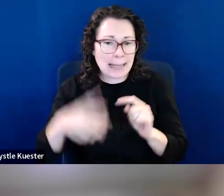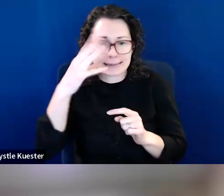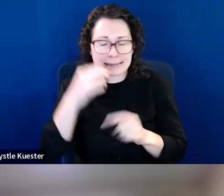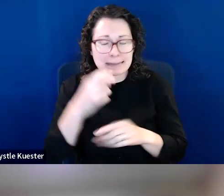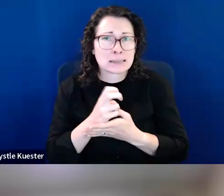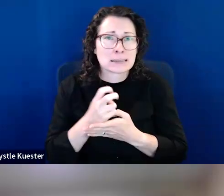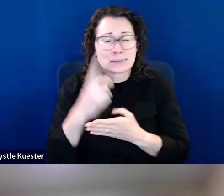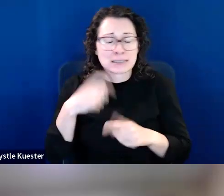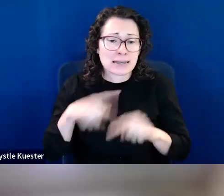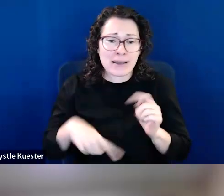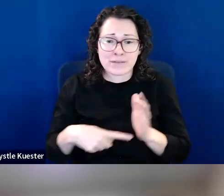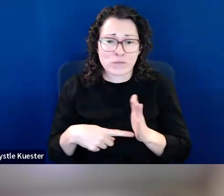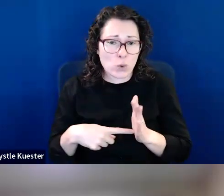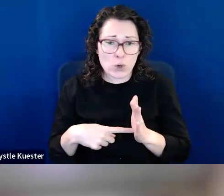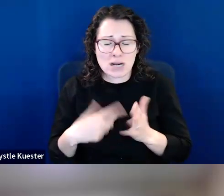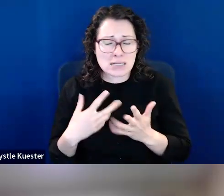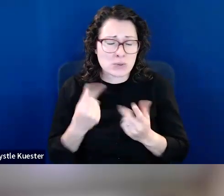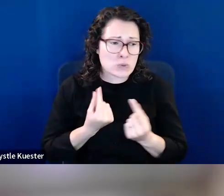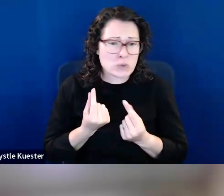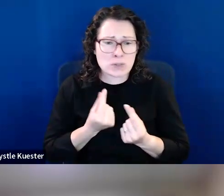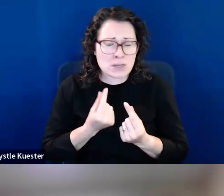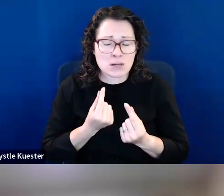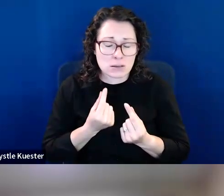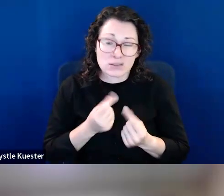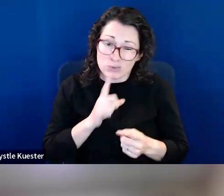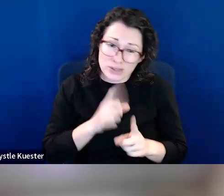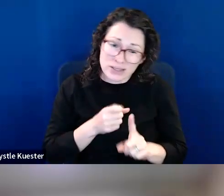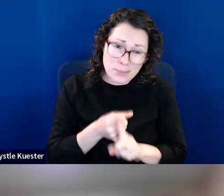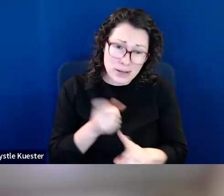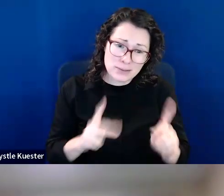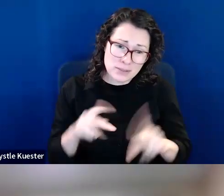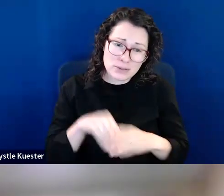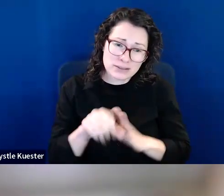to afford those prescriptions. So you know this is having real impacts on people in the state.